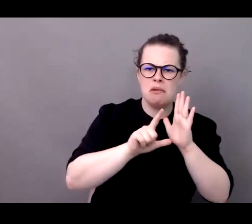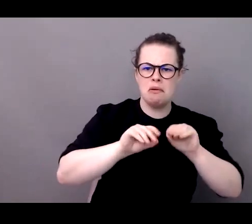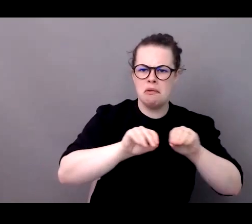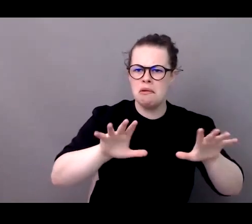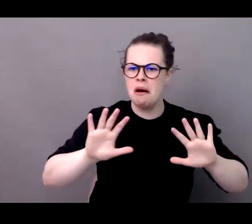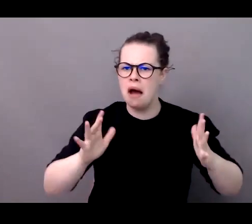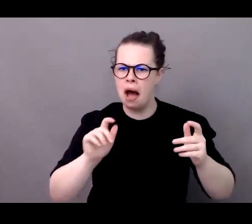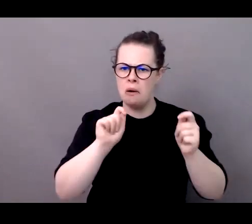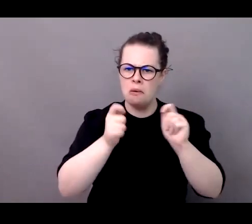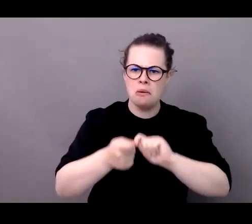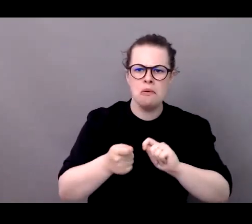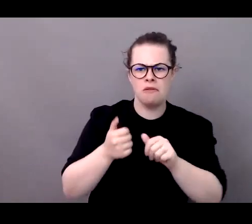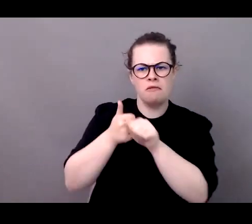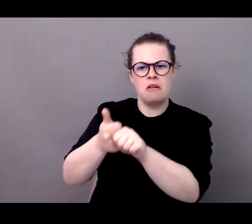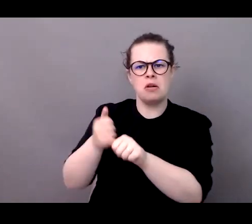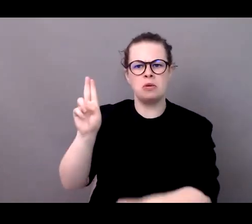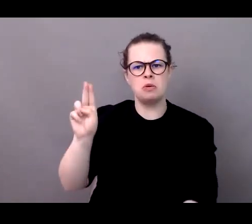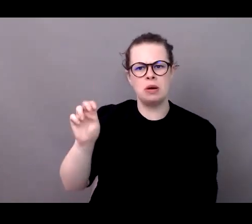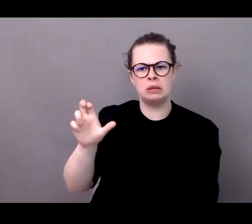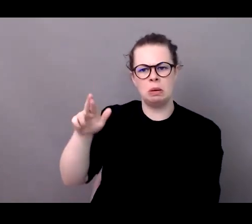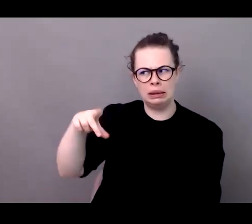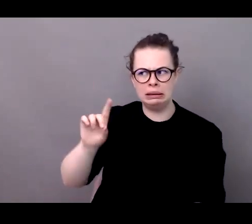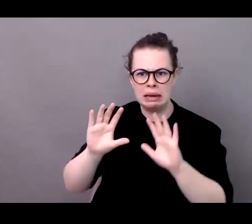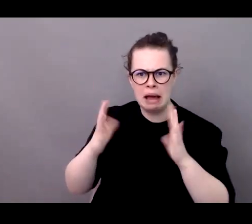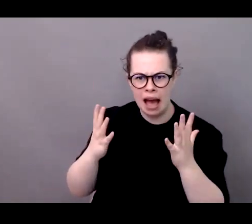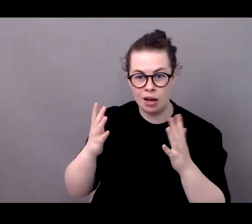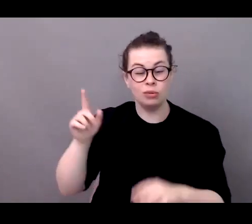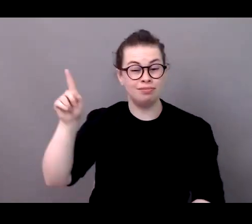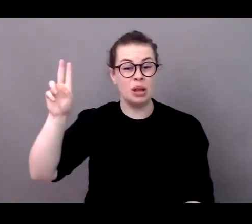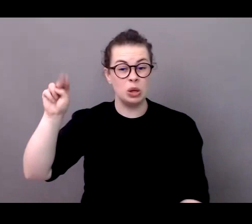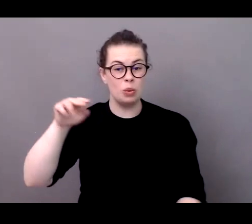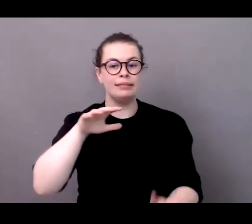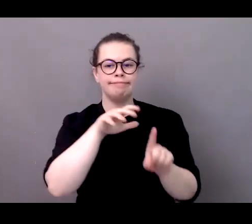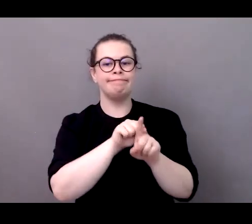and the UN committee has noticed this in its dialogues with states where issues concluding